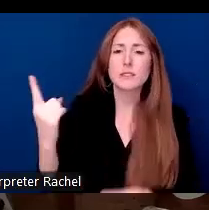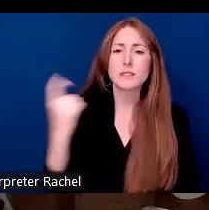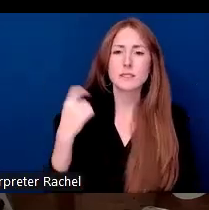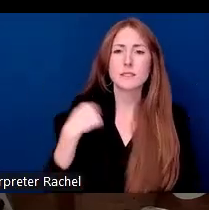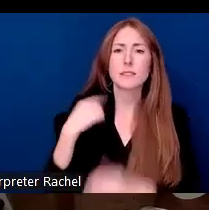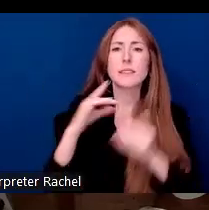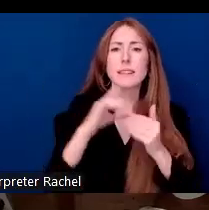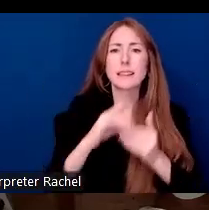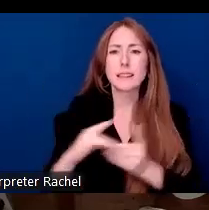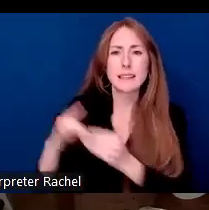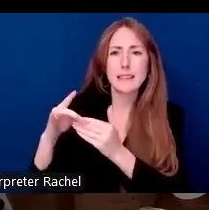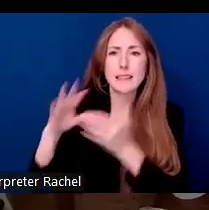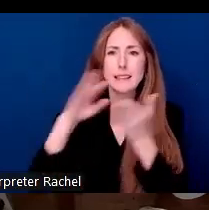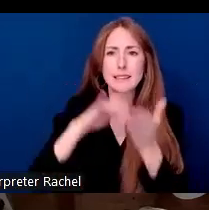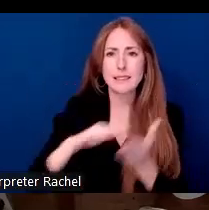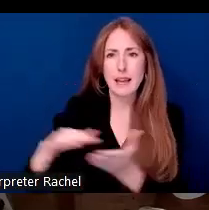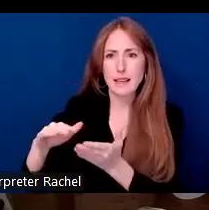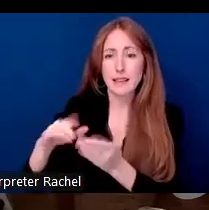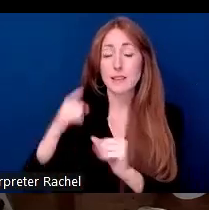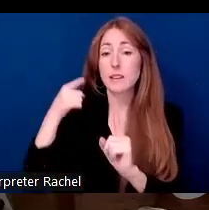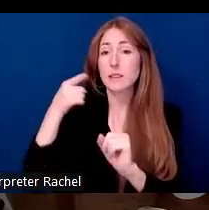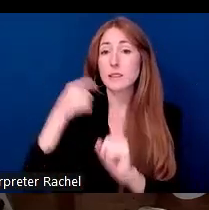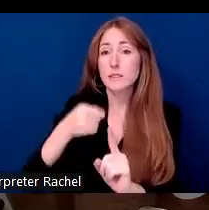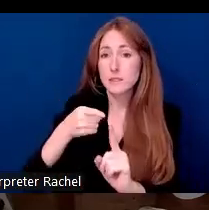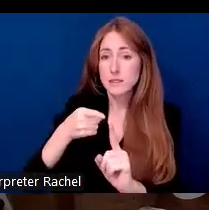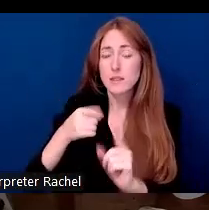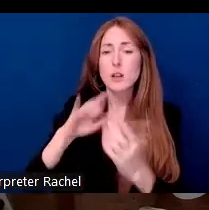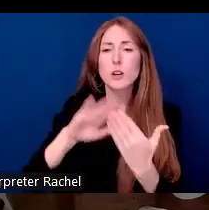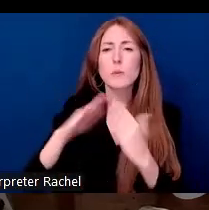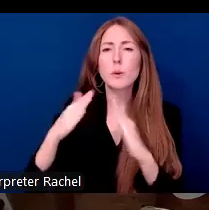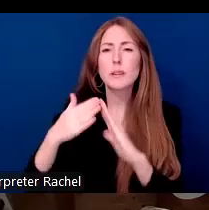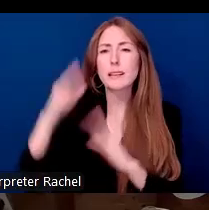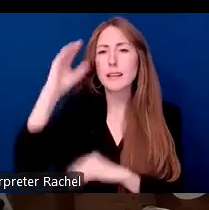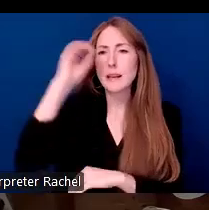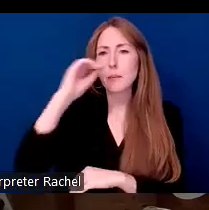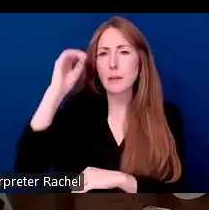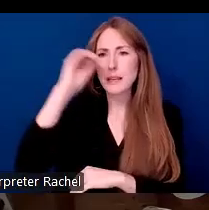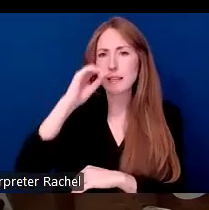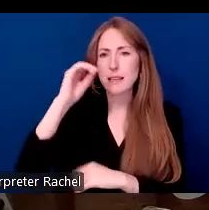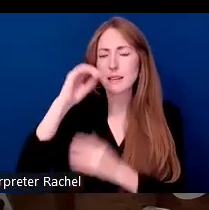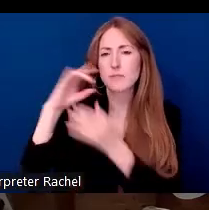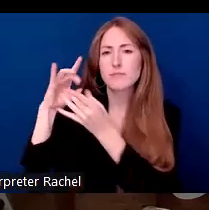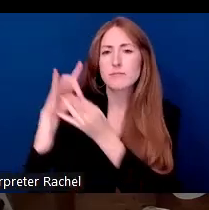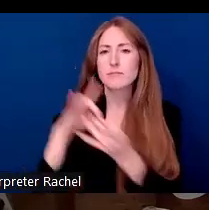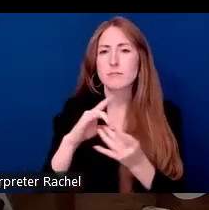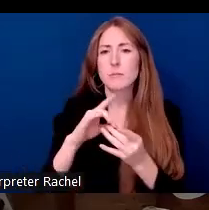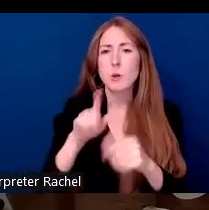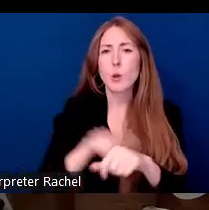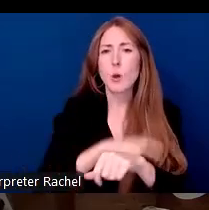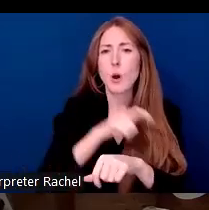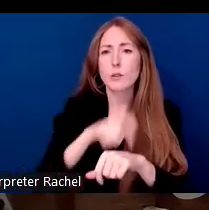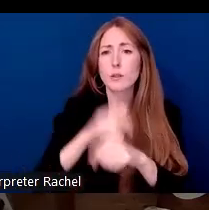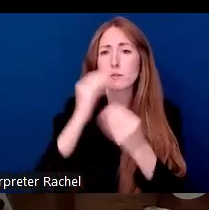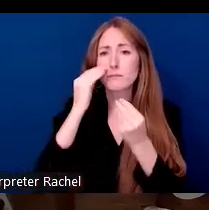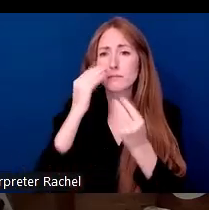community voices on the long-term integration of information and communication technologies